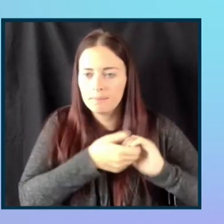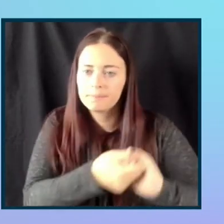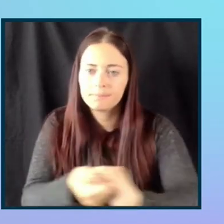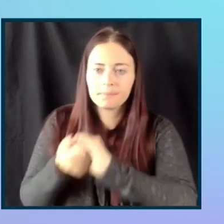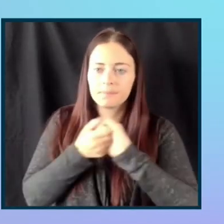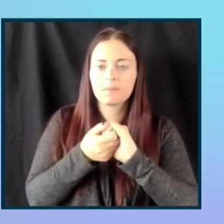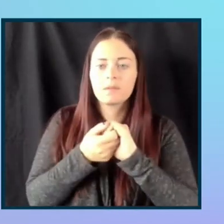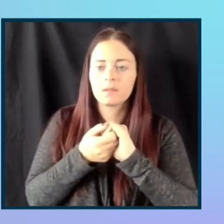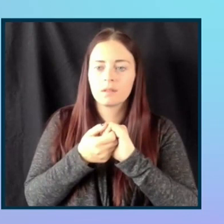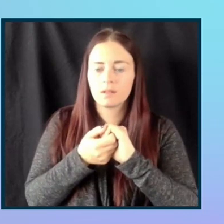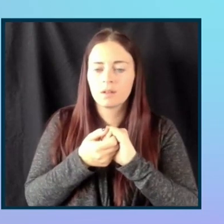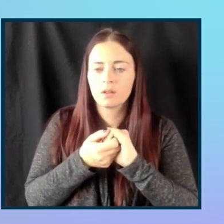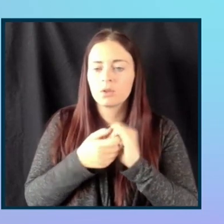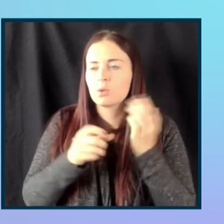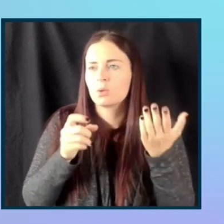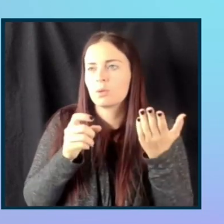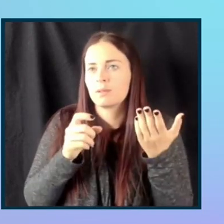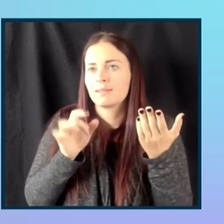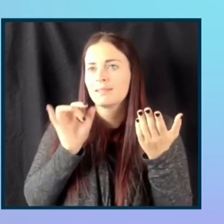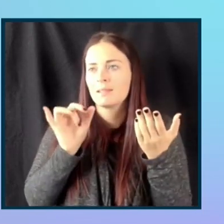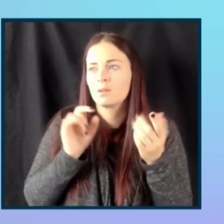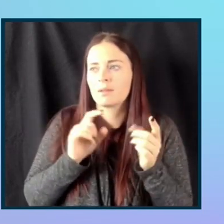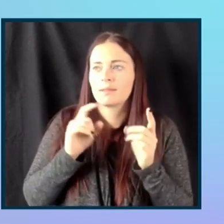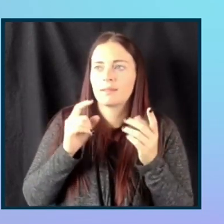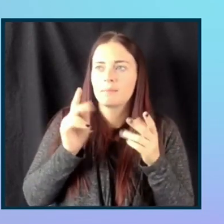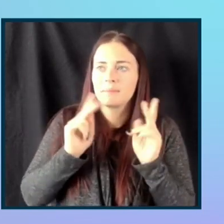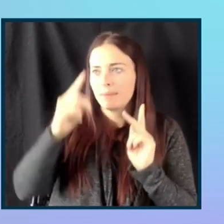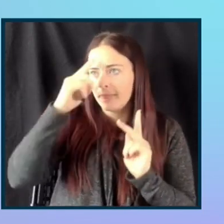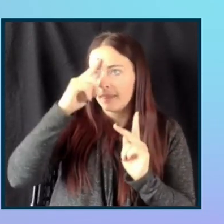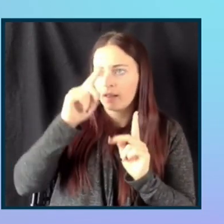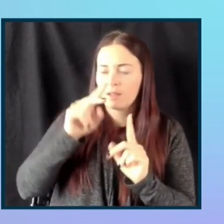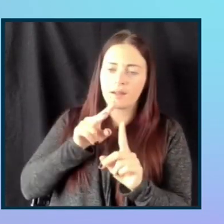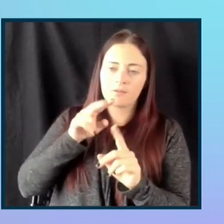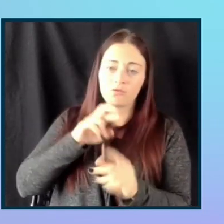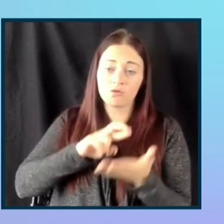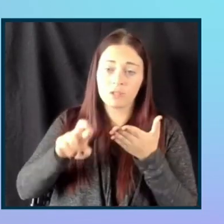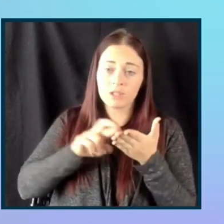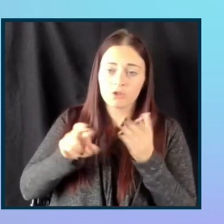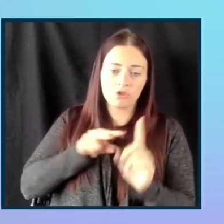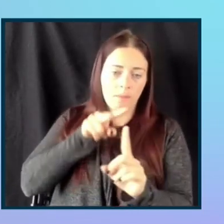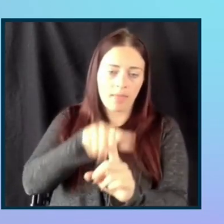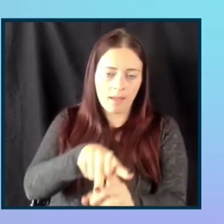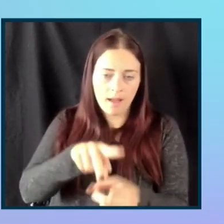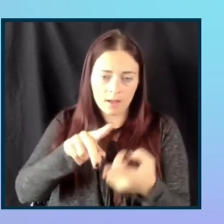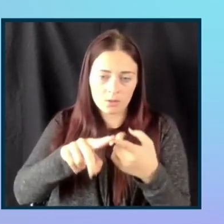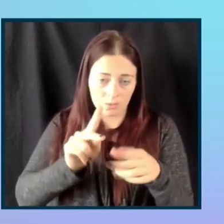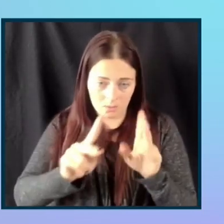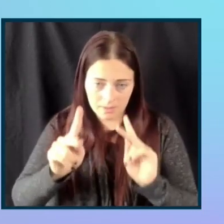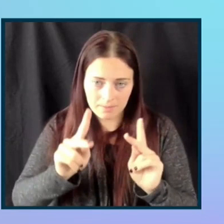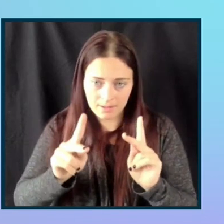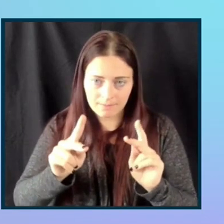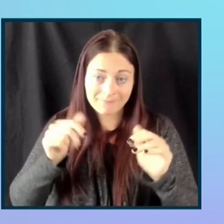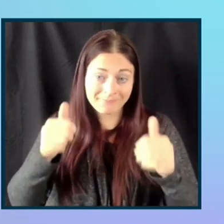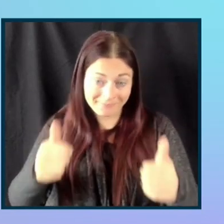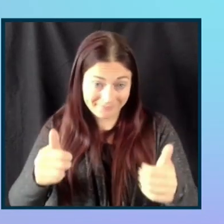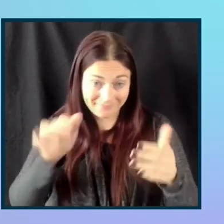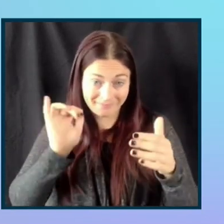and you apply researched groups of people. And then you take that research and that's brilliant. Actually, no, that's not how we should be doing it.